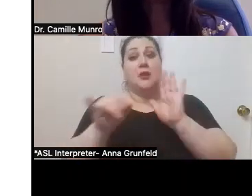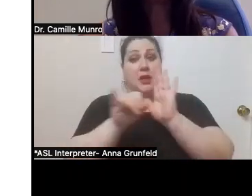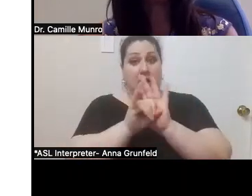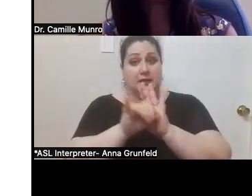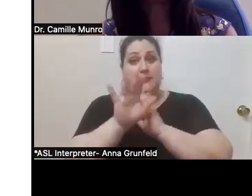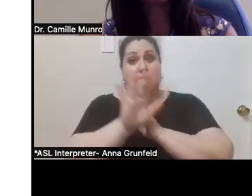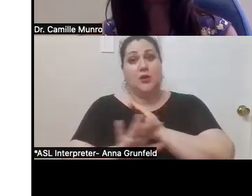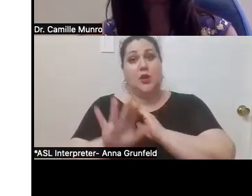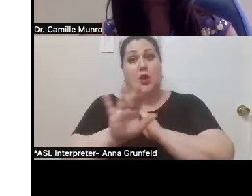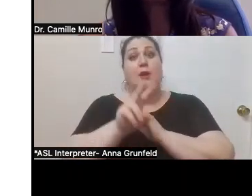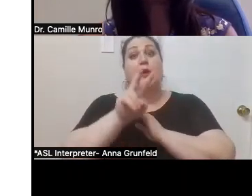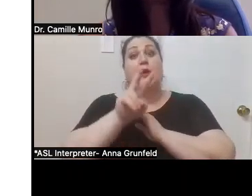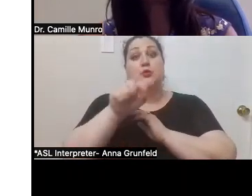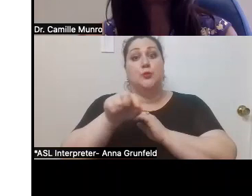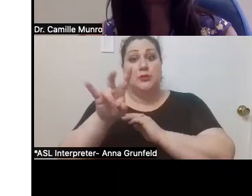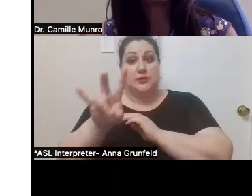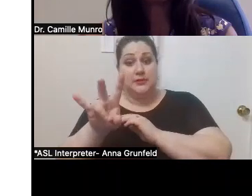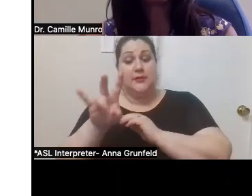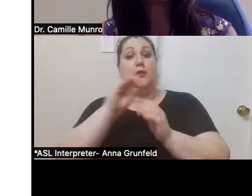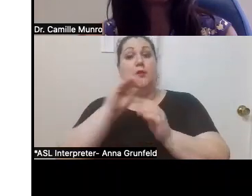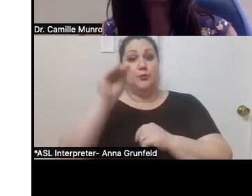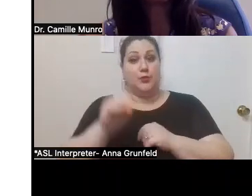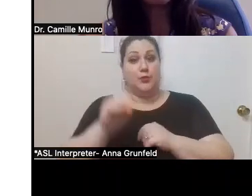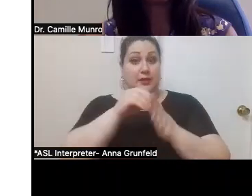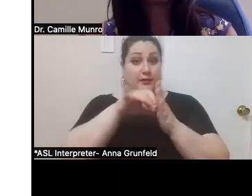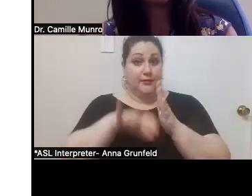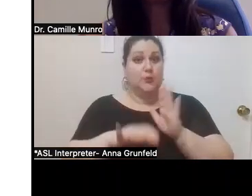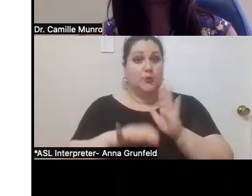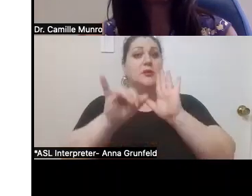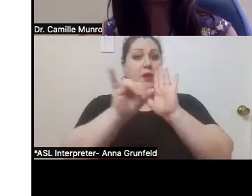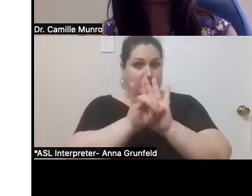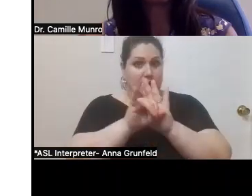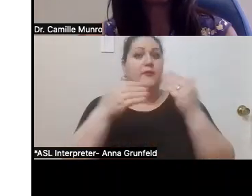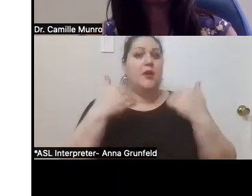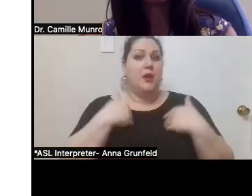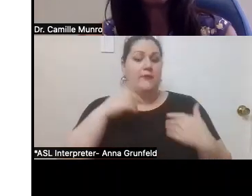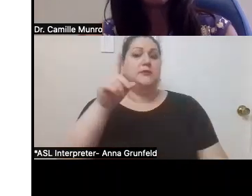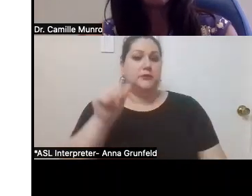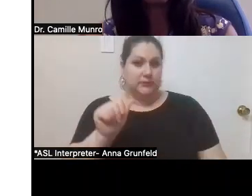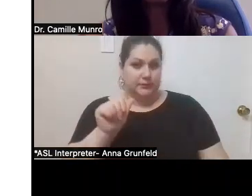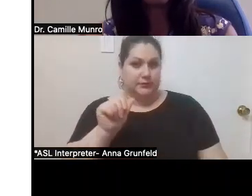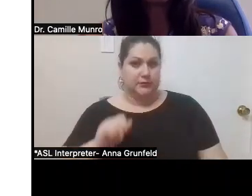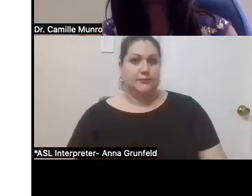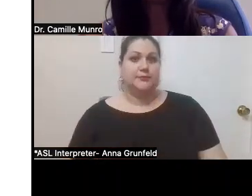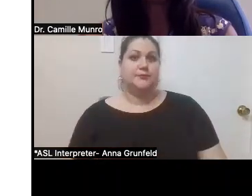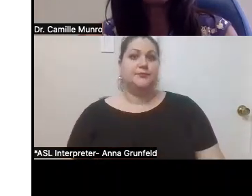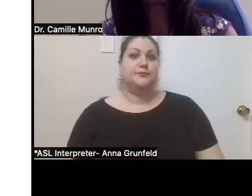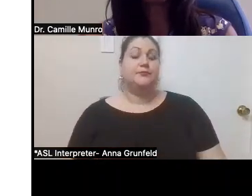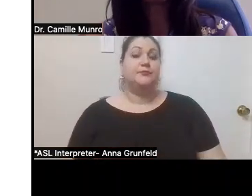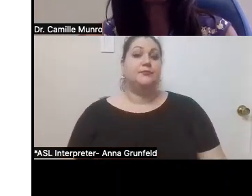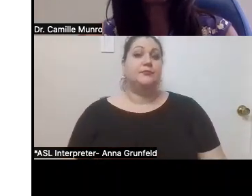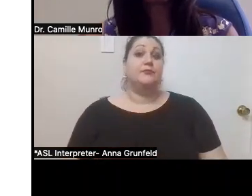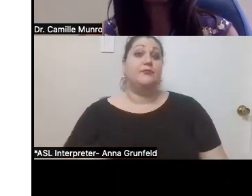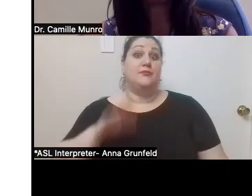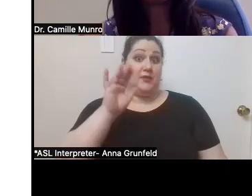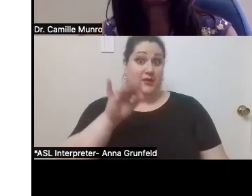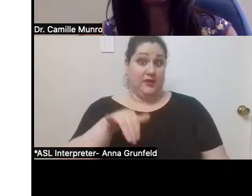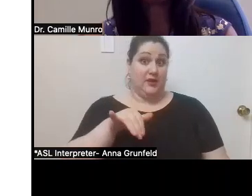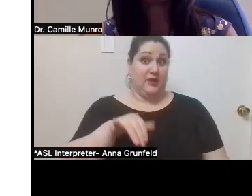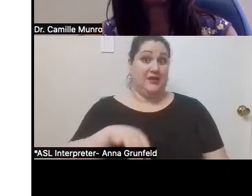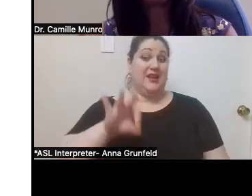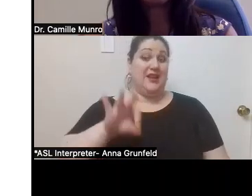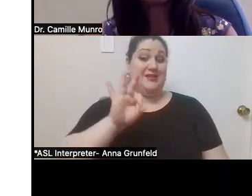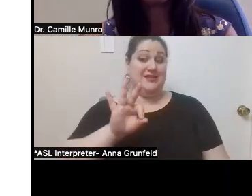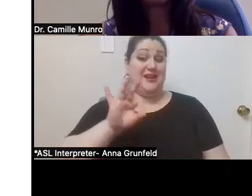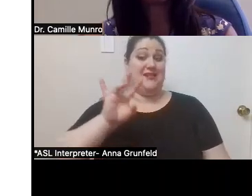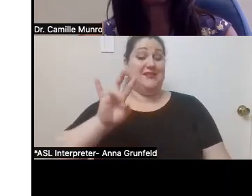sorry, 2.7% of students identified as having a disability of those 97.7% received accommodations.